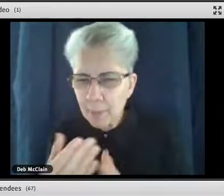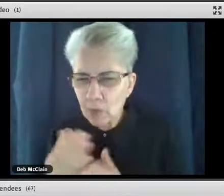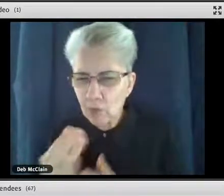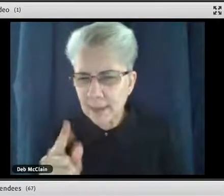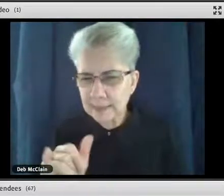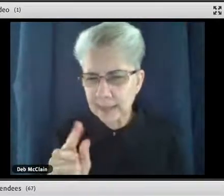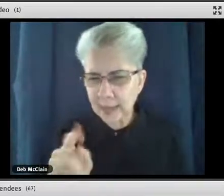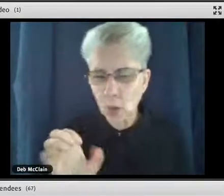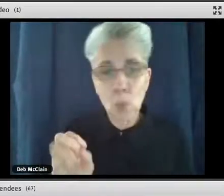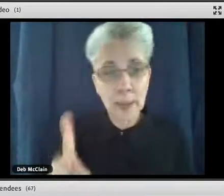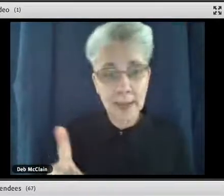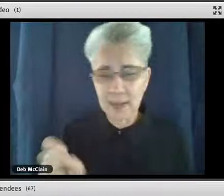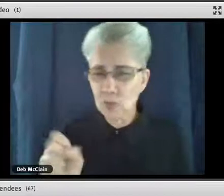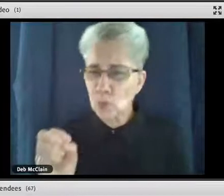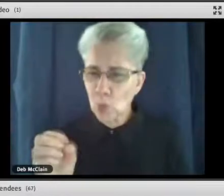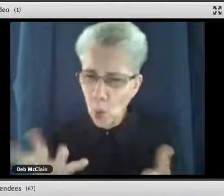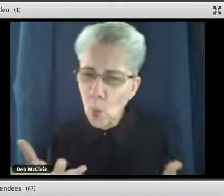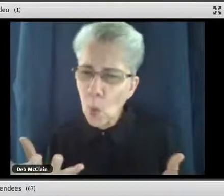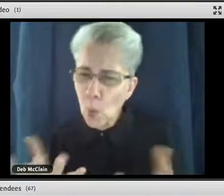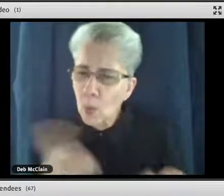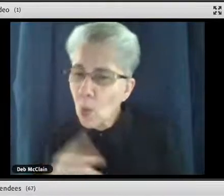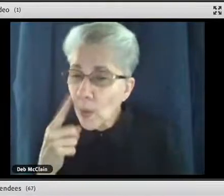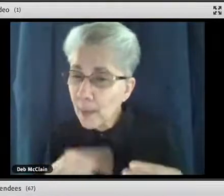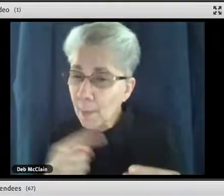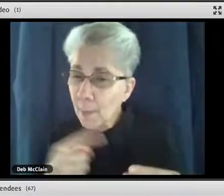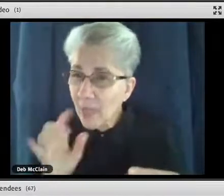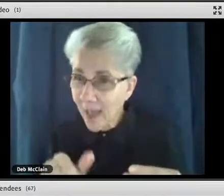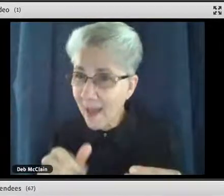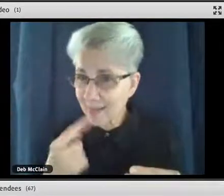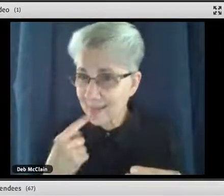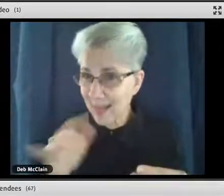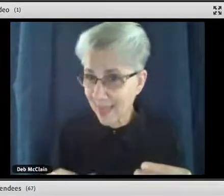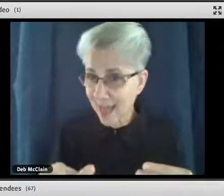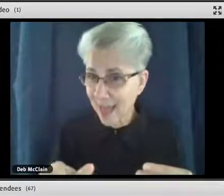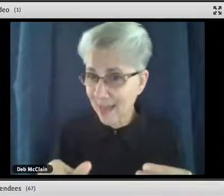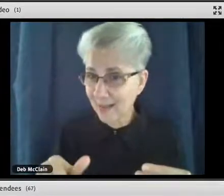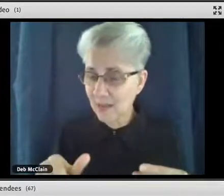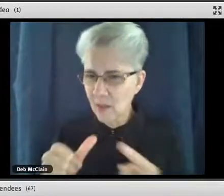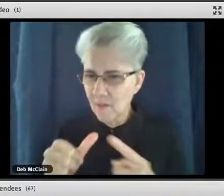and a 2018 copyright date. Okay, so what do you all think about that?